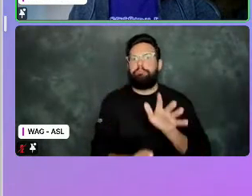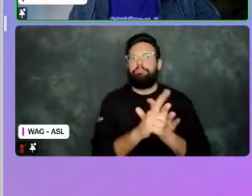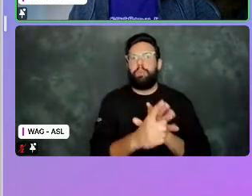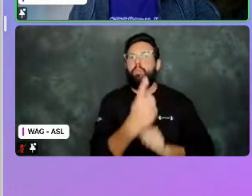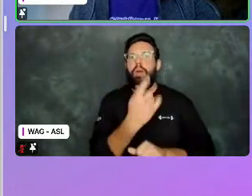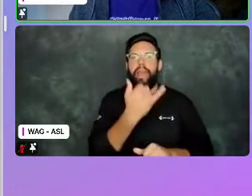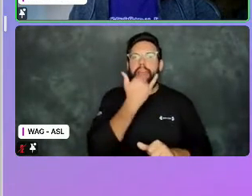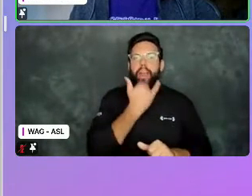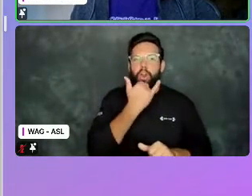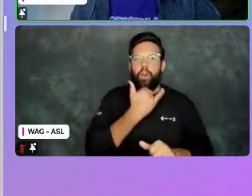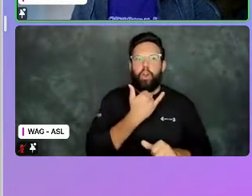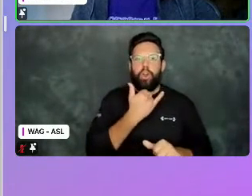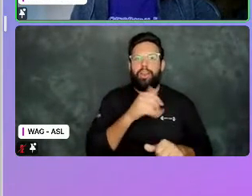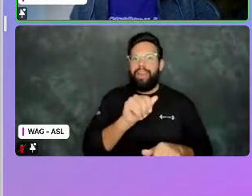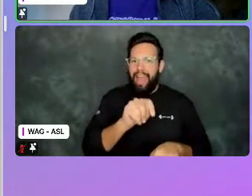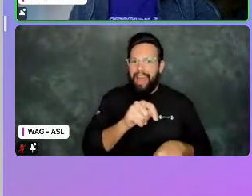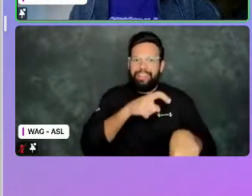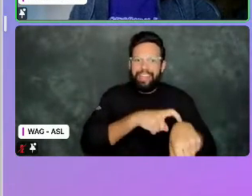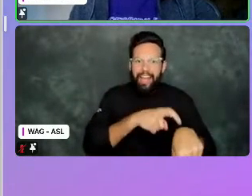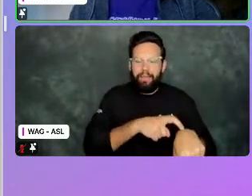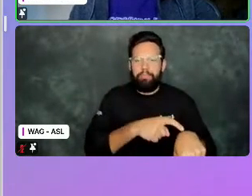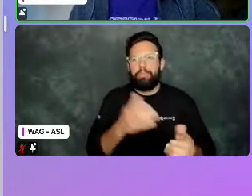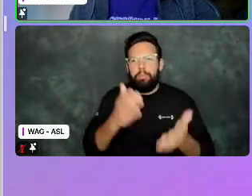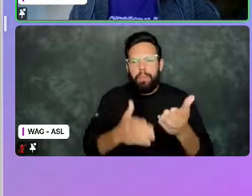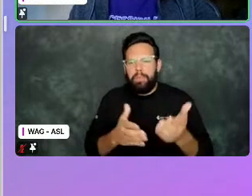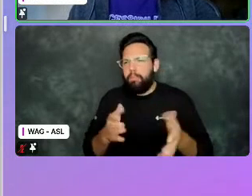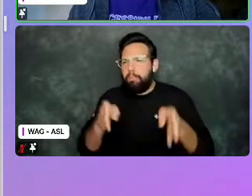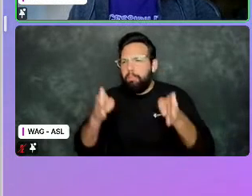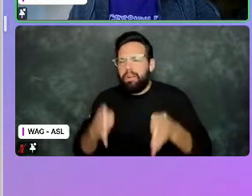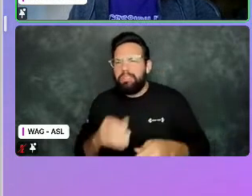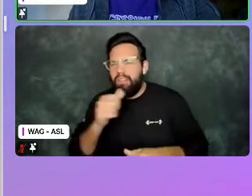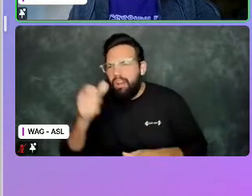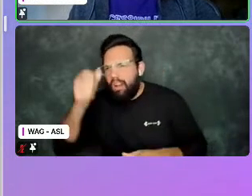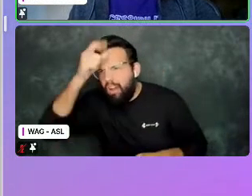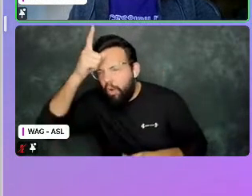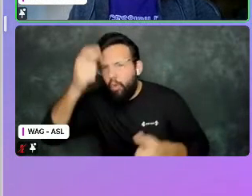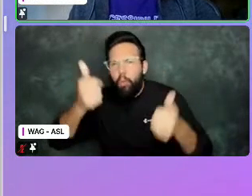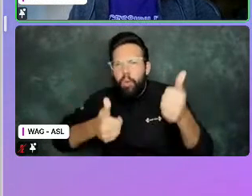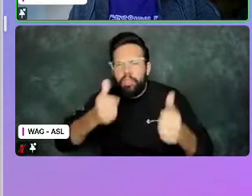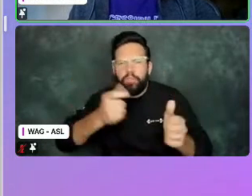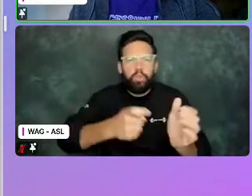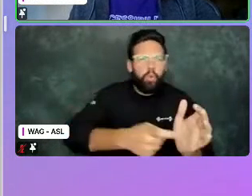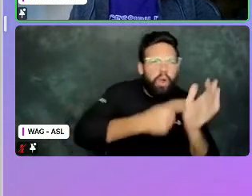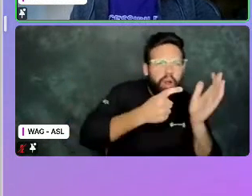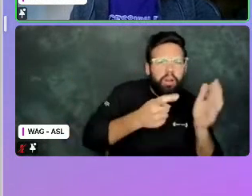validation only does one error at a time. So it can be kind of cumbersome for users who